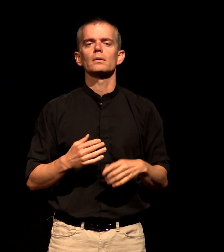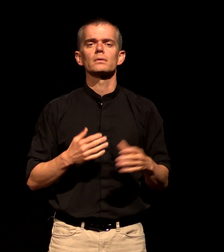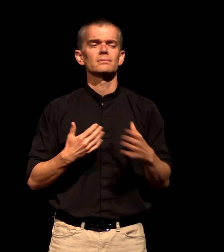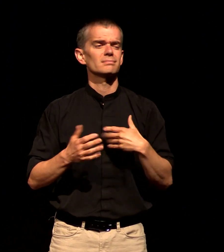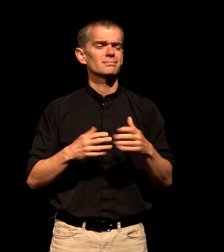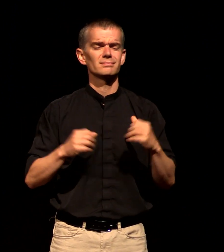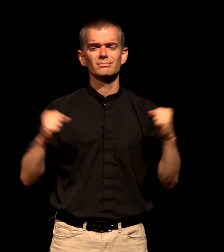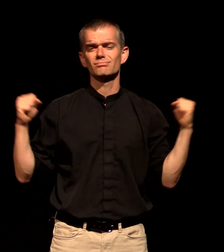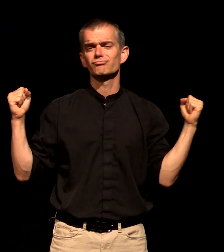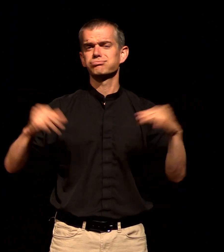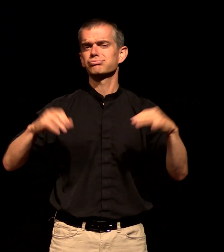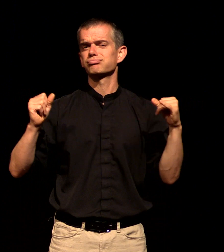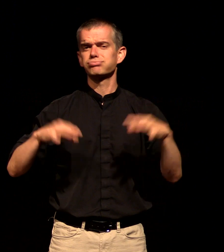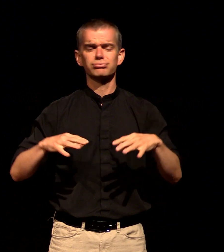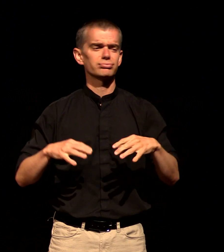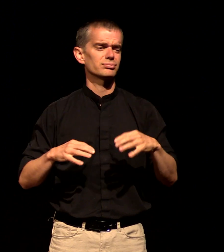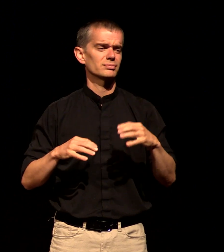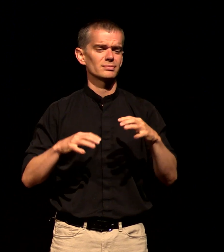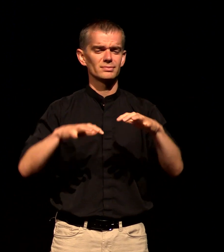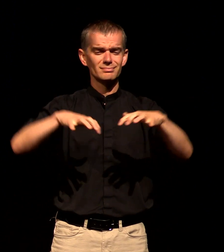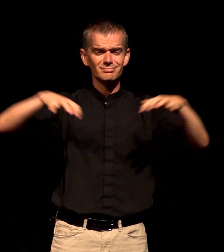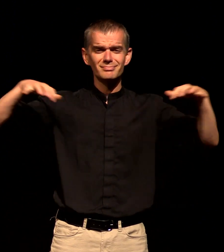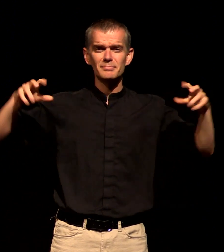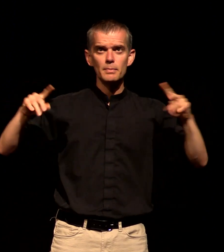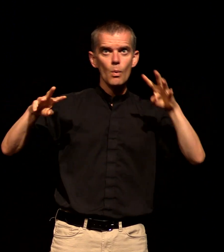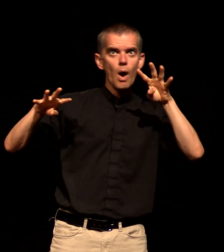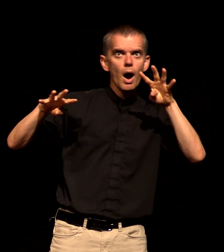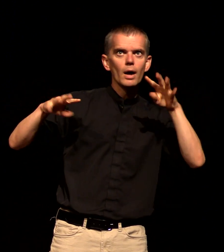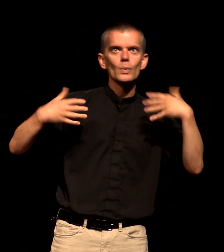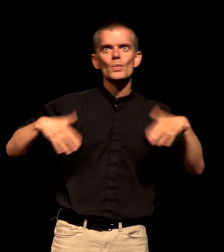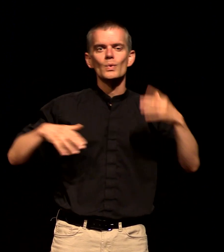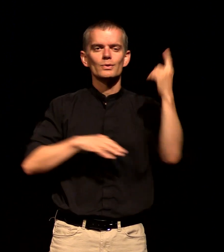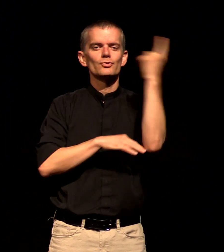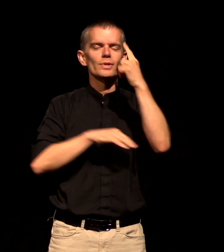if hundreds of tourists are gathered as it goes off, and